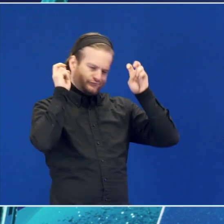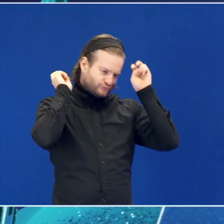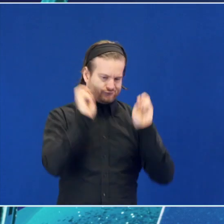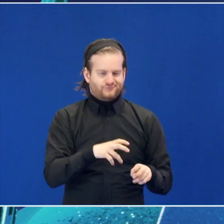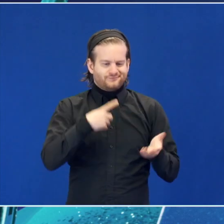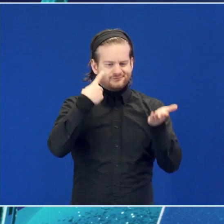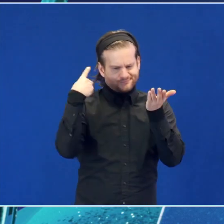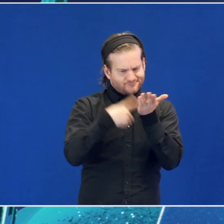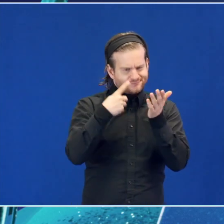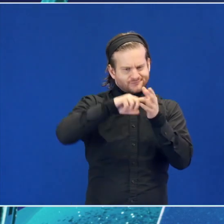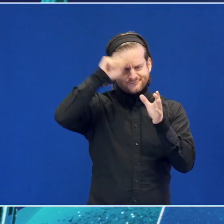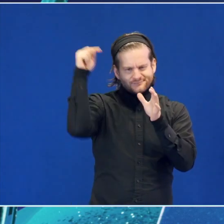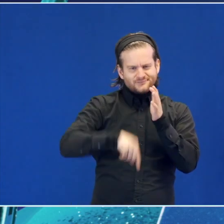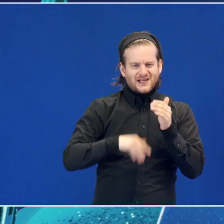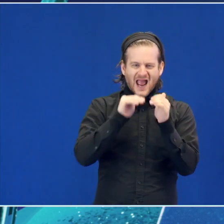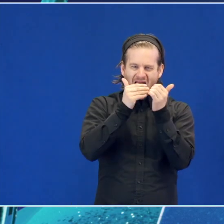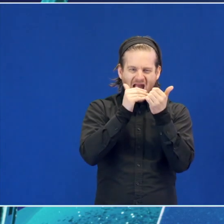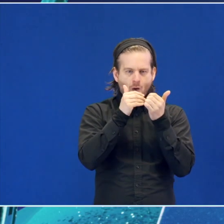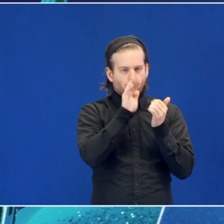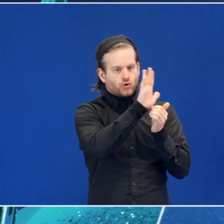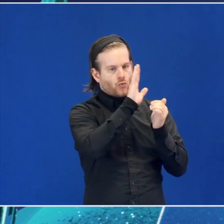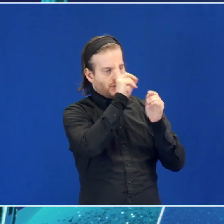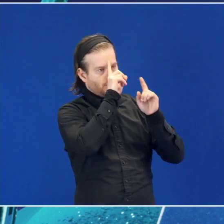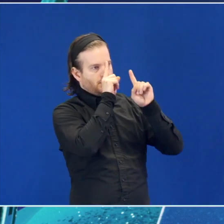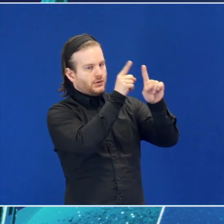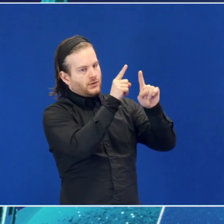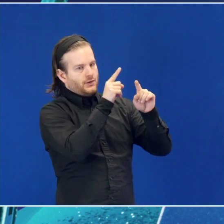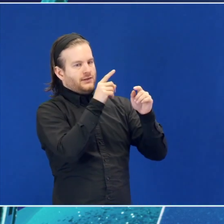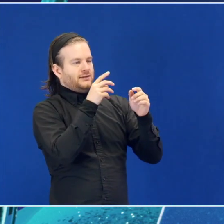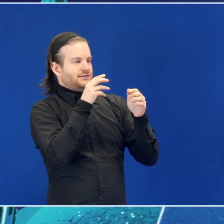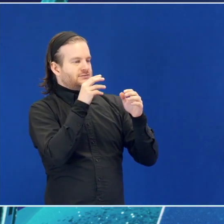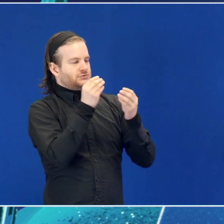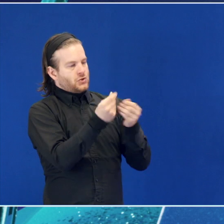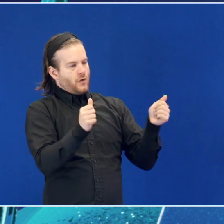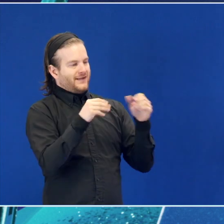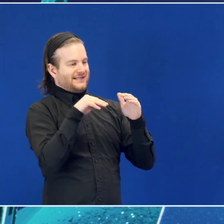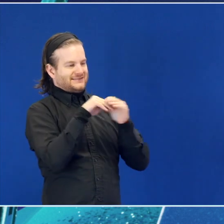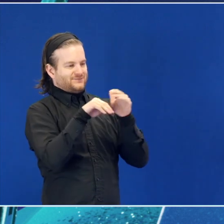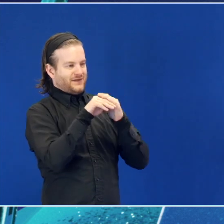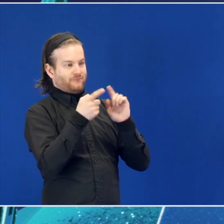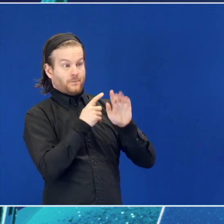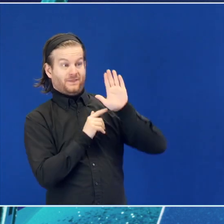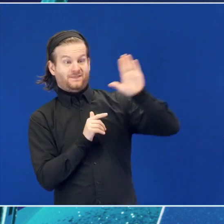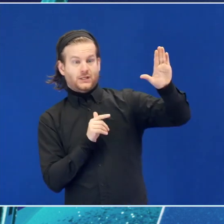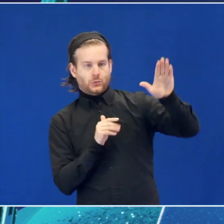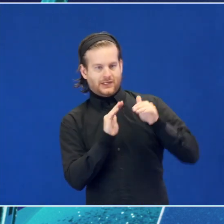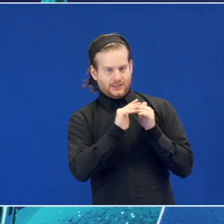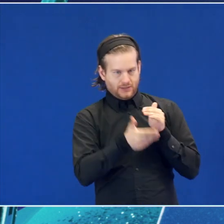what's your basic thought here?" So she goes to Claude Code and says, "Test for accessibility."